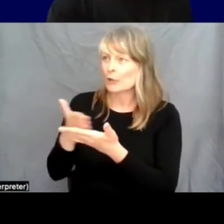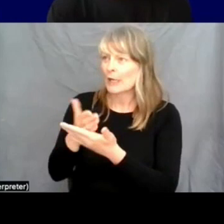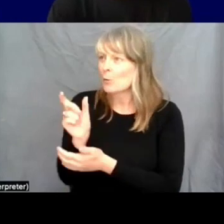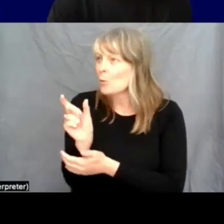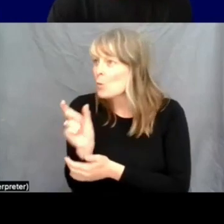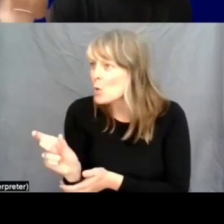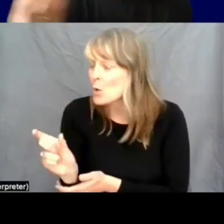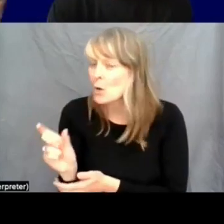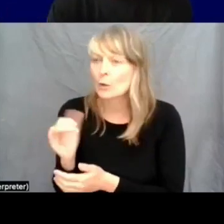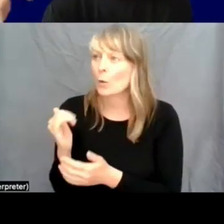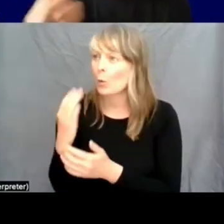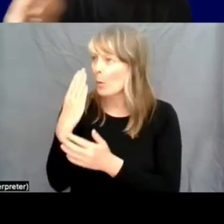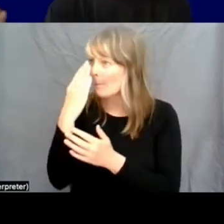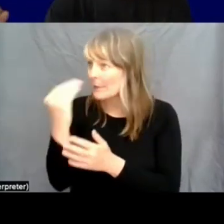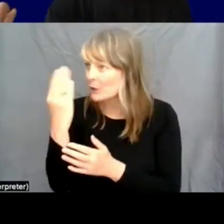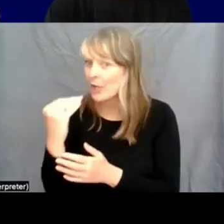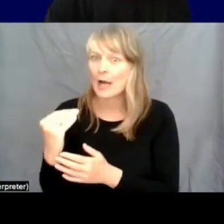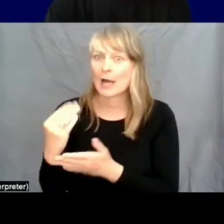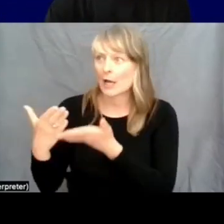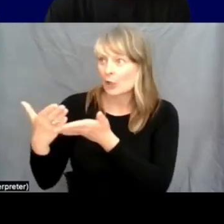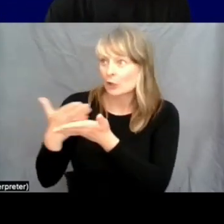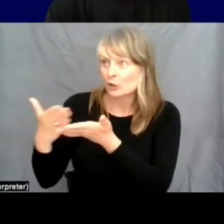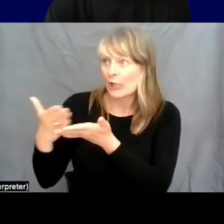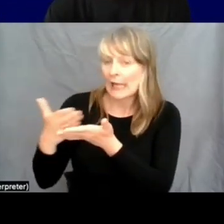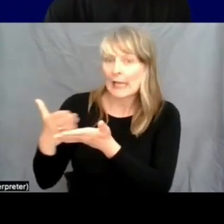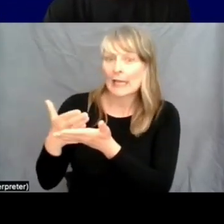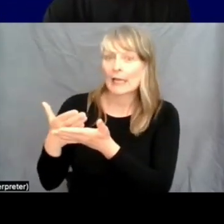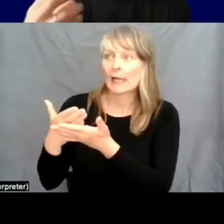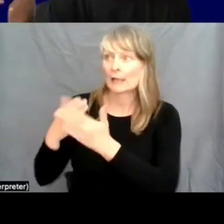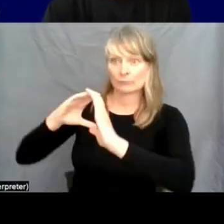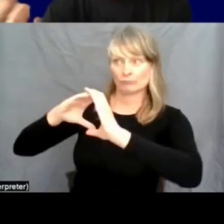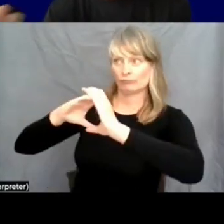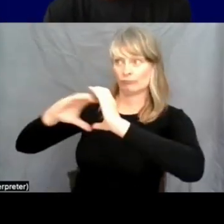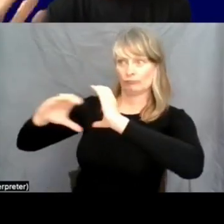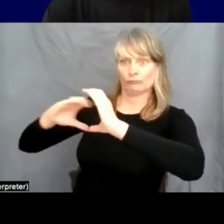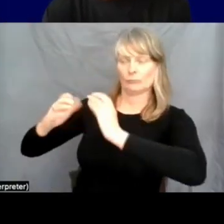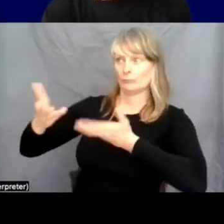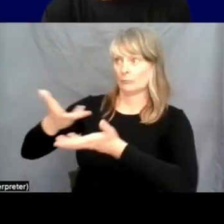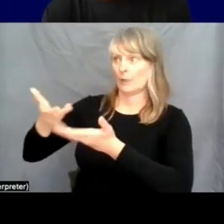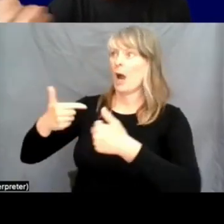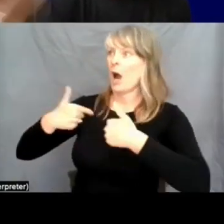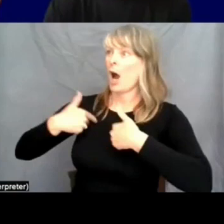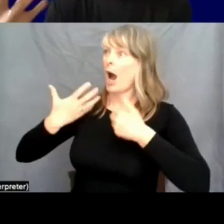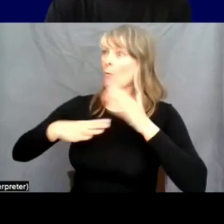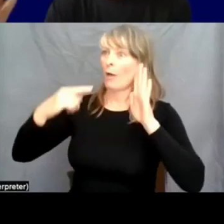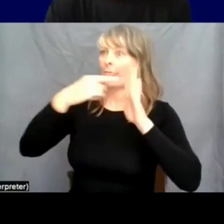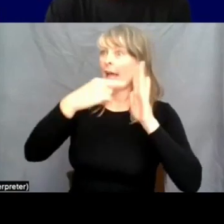But we're using that to tell somebody else what you want or what you don't want and we have that